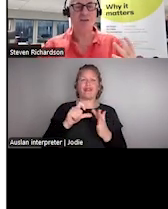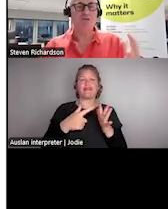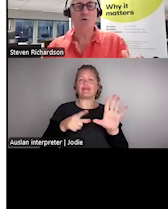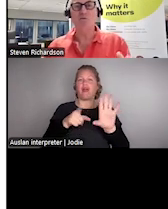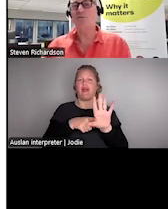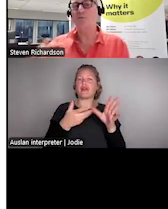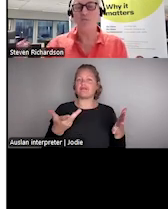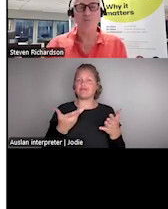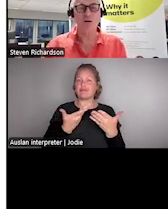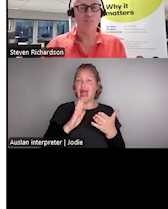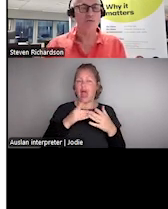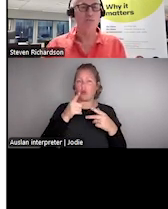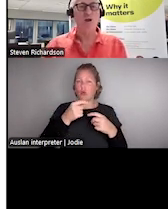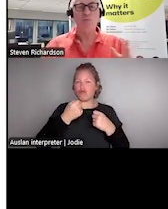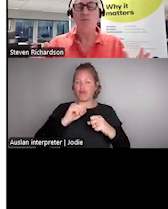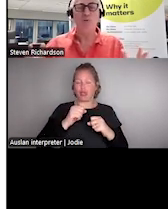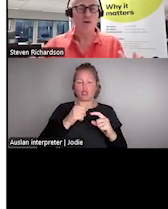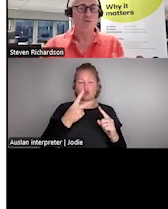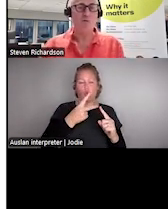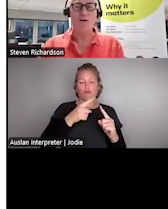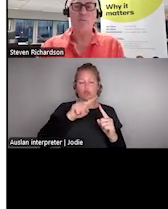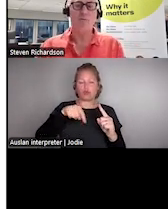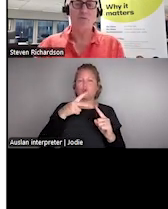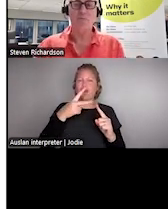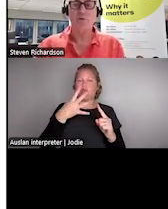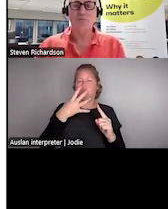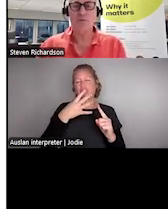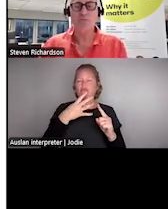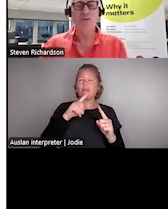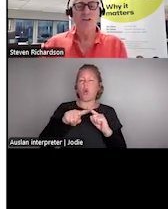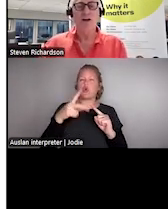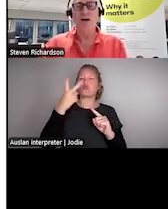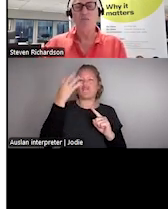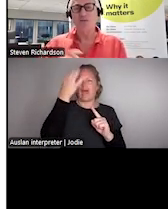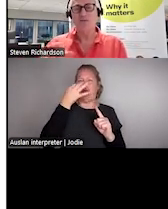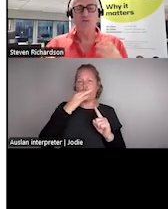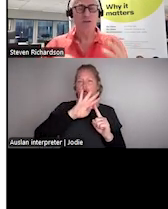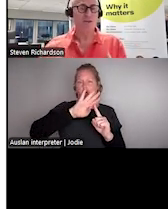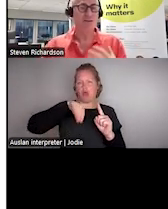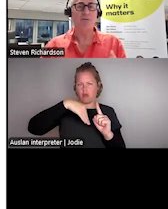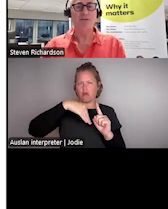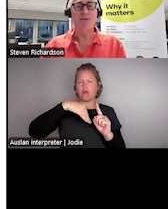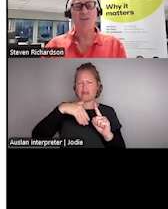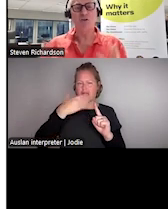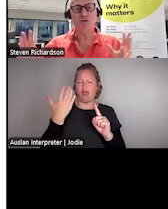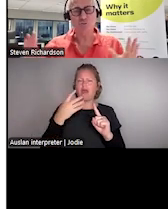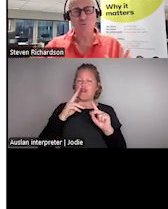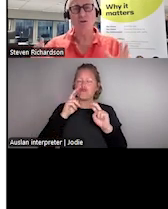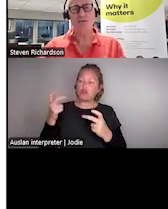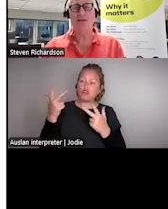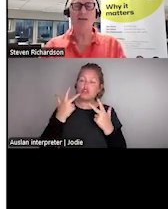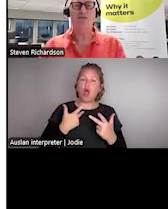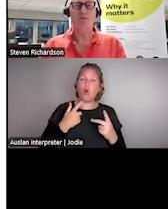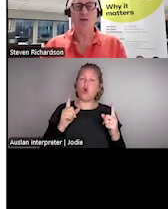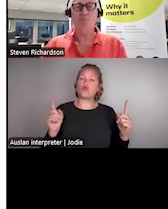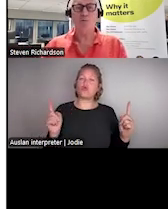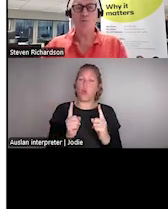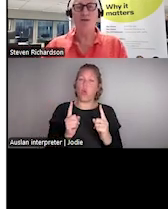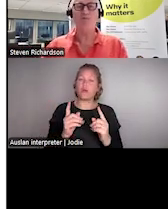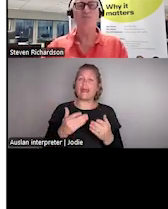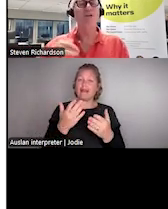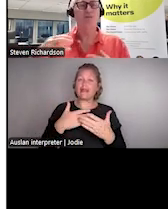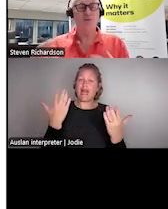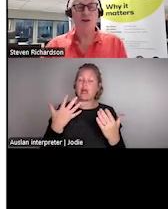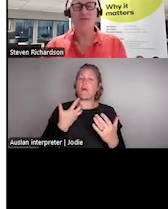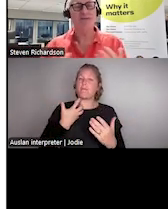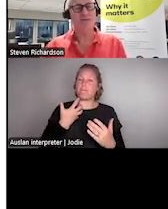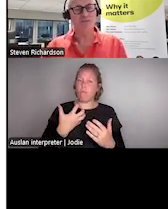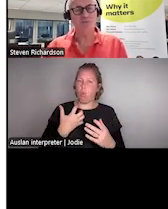that 12 ? 24-hour period.. Shorter Giving Day is can be more impactful, creating a sense of